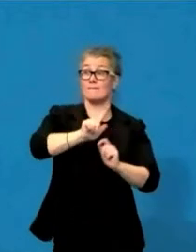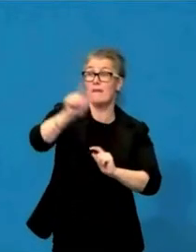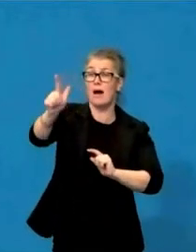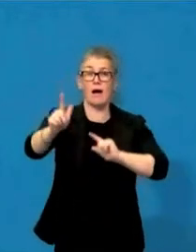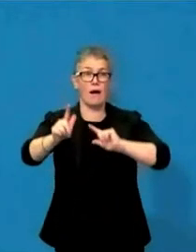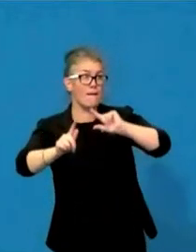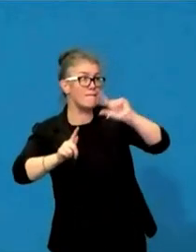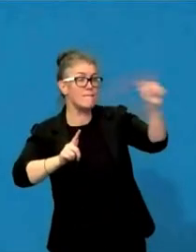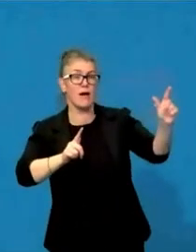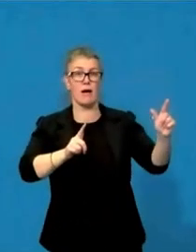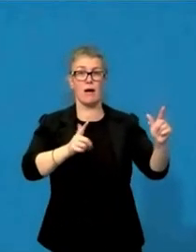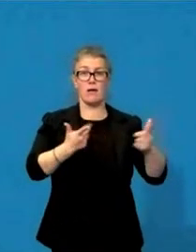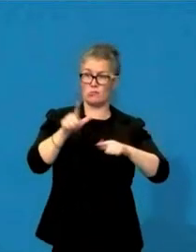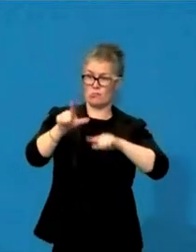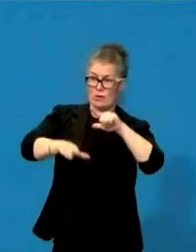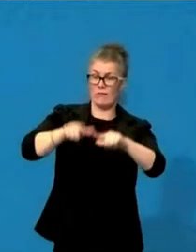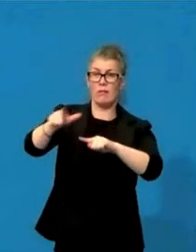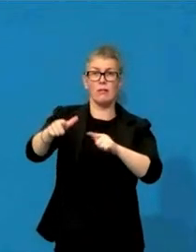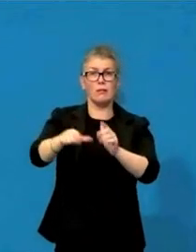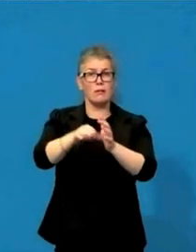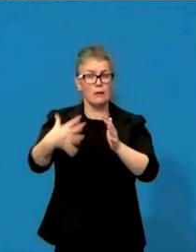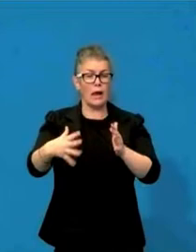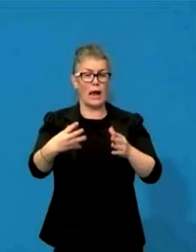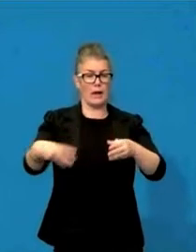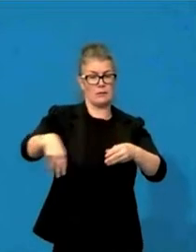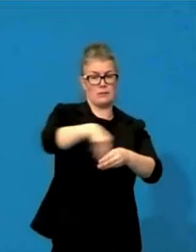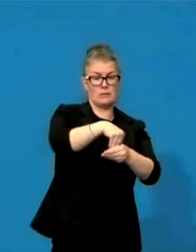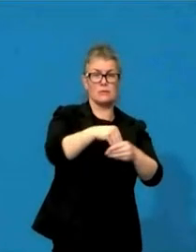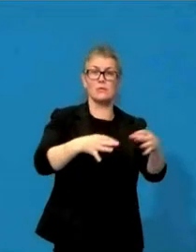that into a plan for participants in those remote areas?